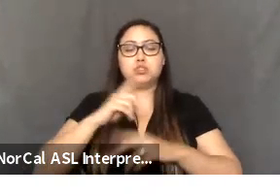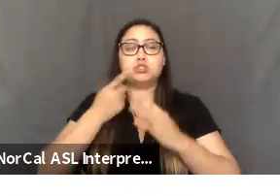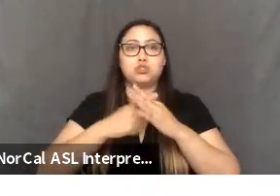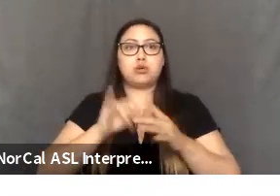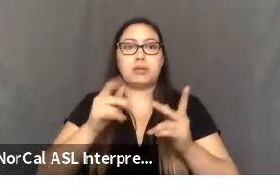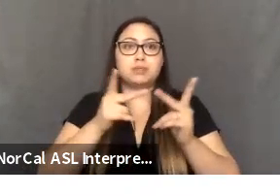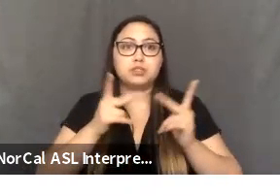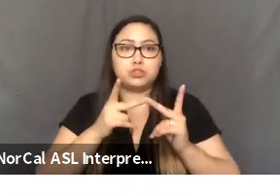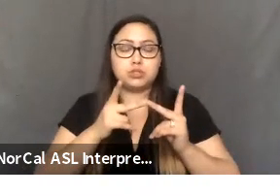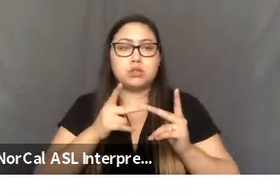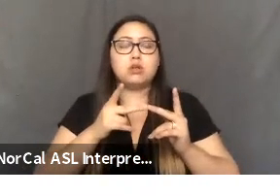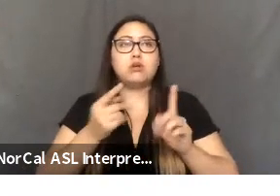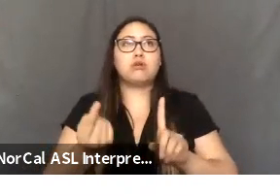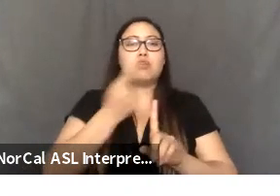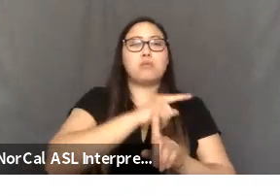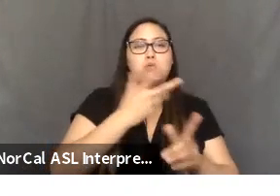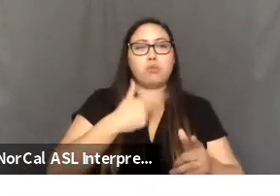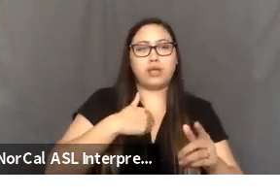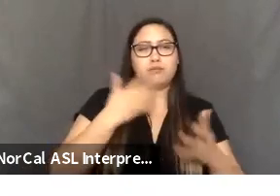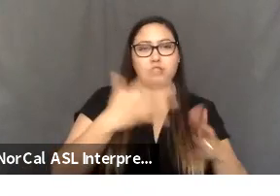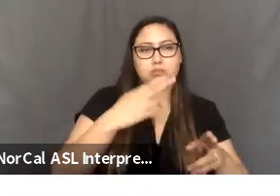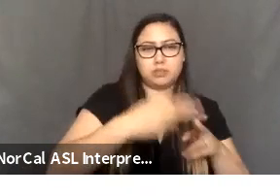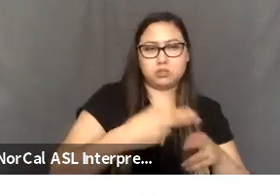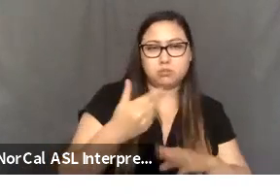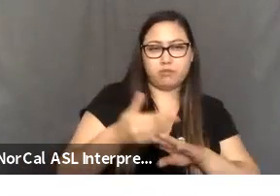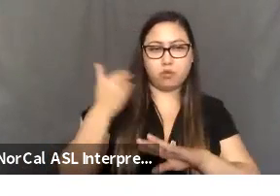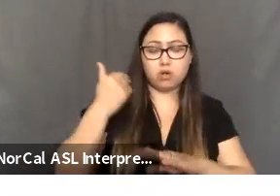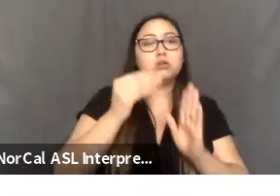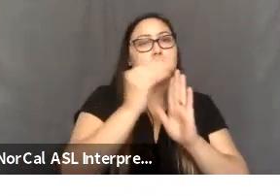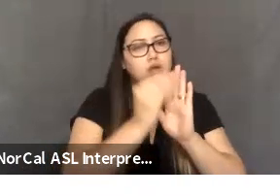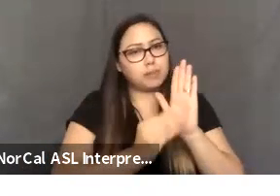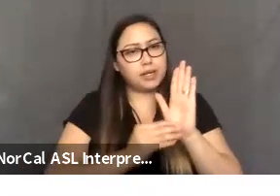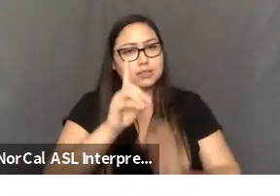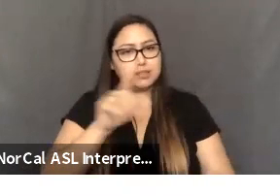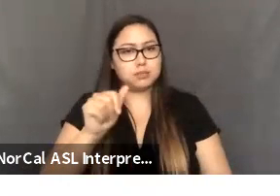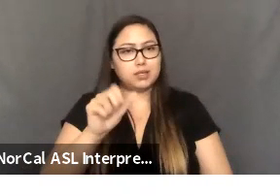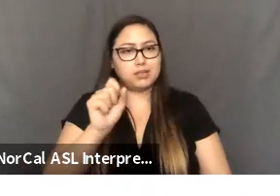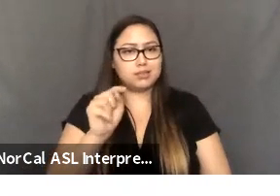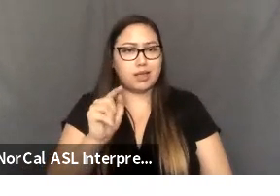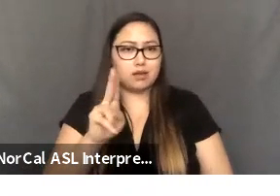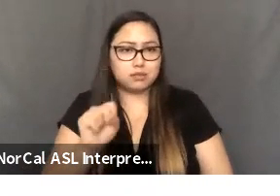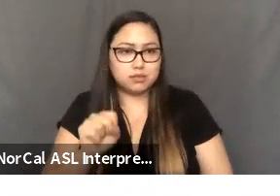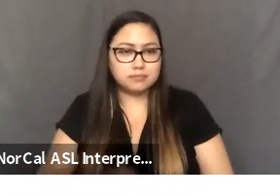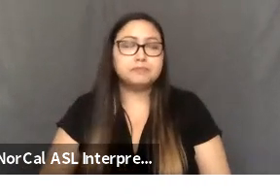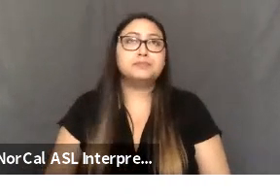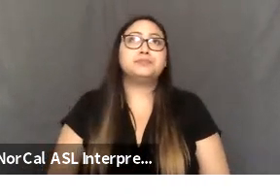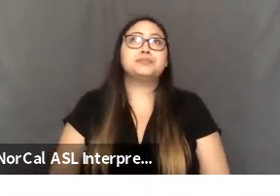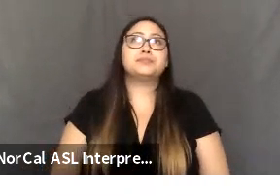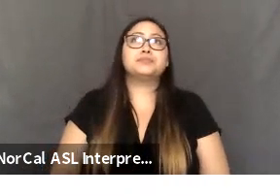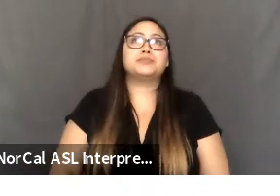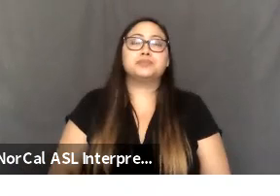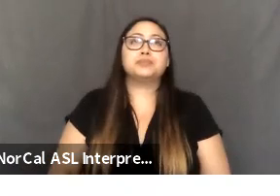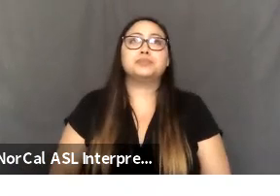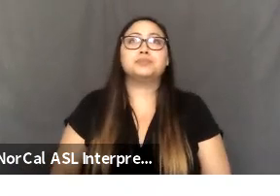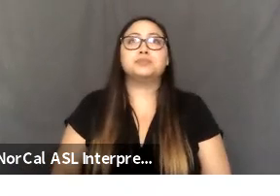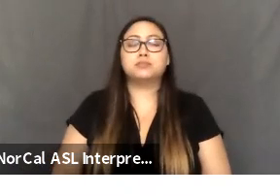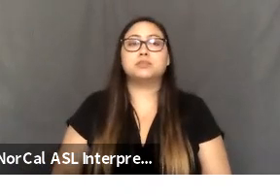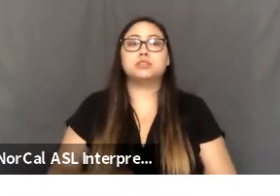we had mentioned before, is documenting disability status. So, there were a lot of challenges people